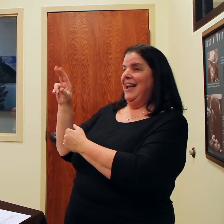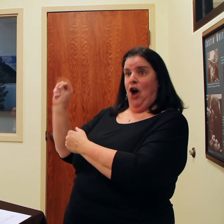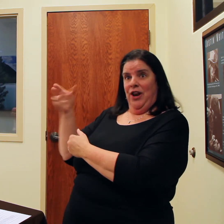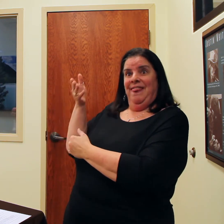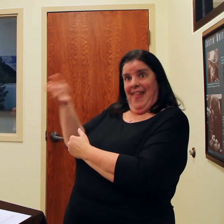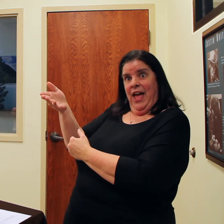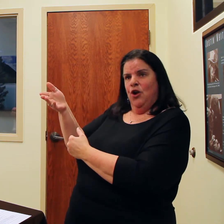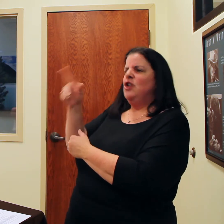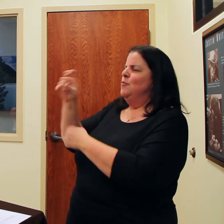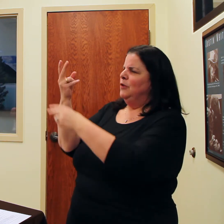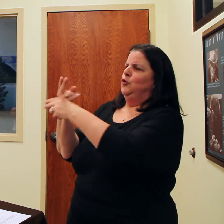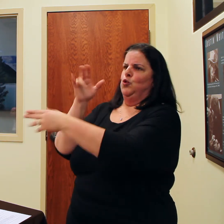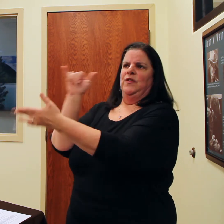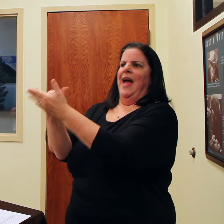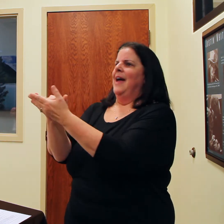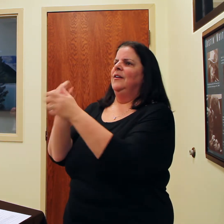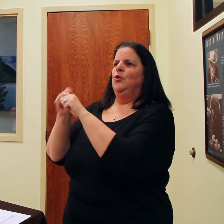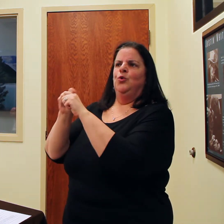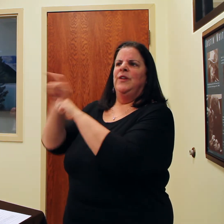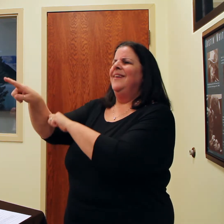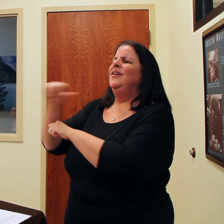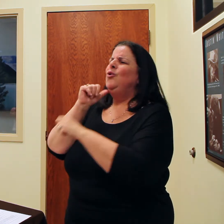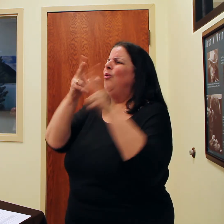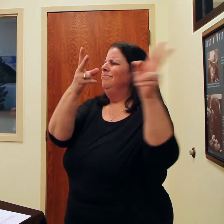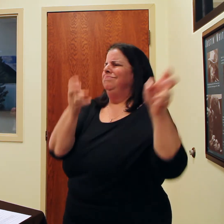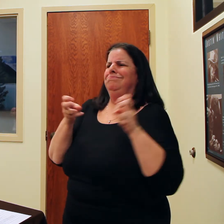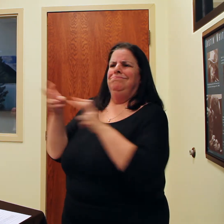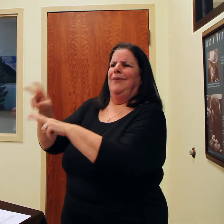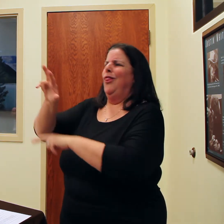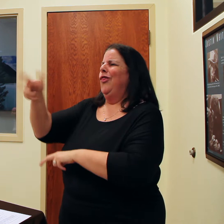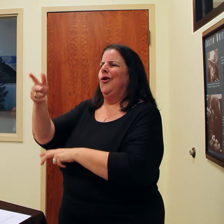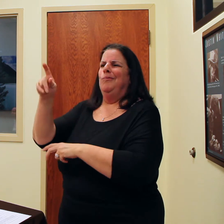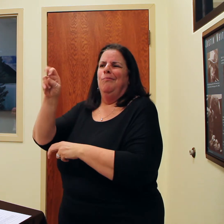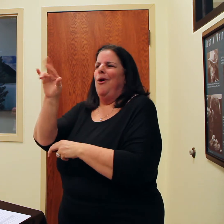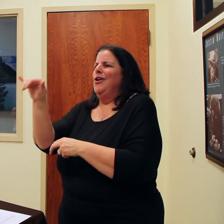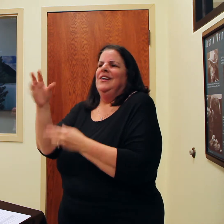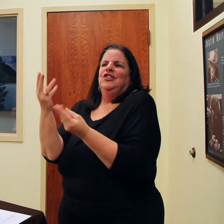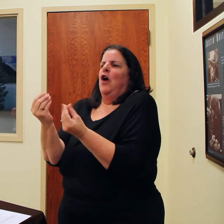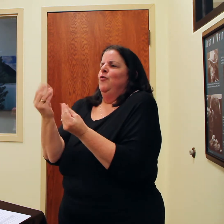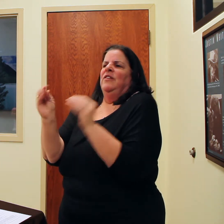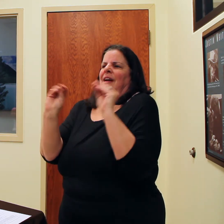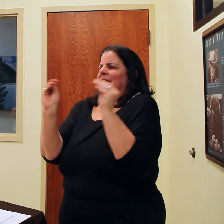to send the message. You do not need to download any third party software to send a text to 911.